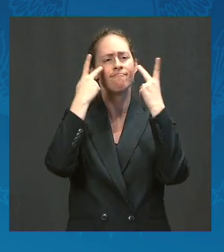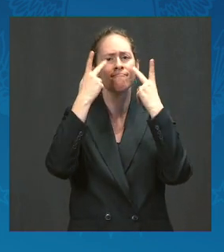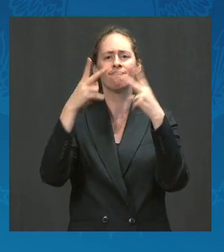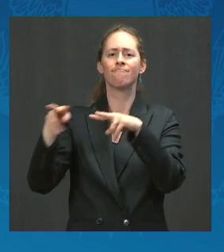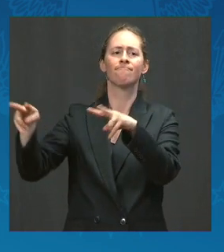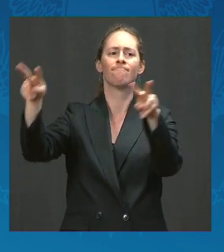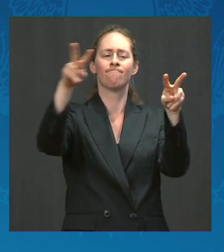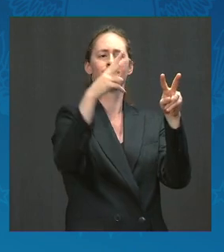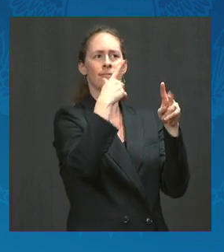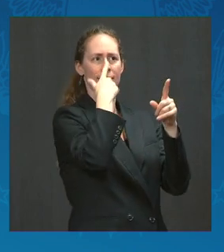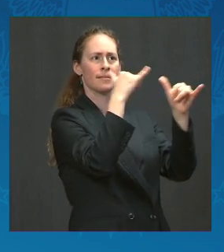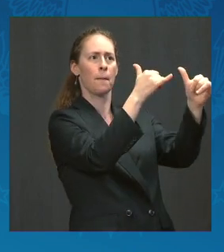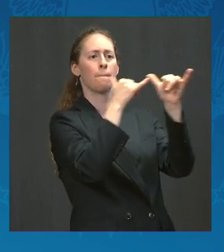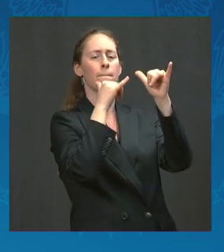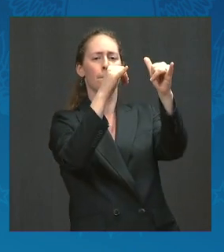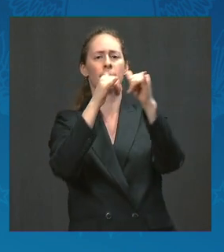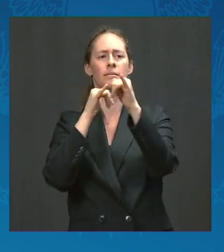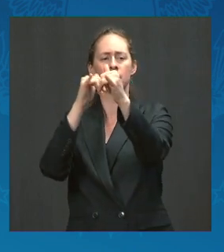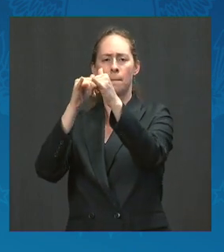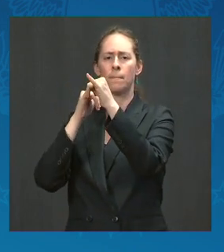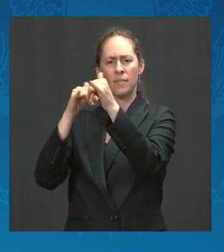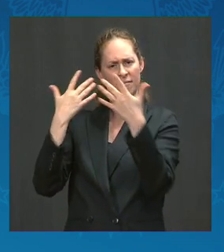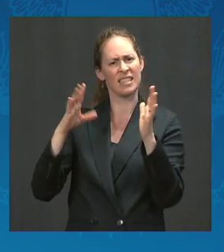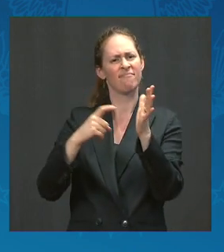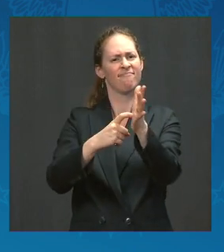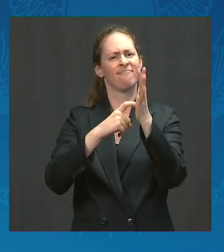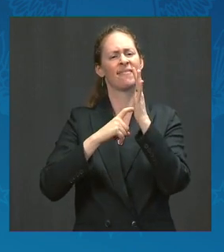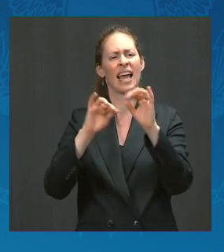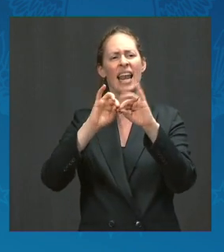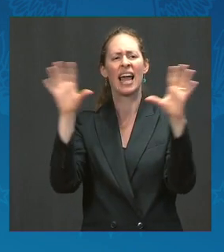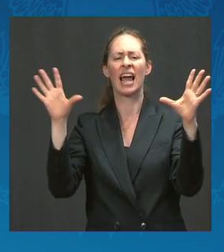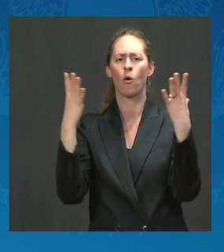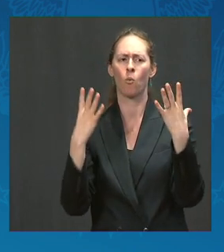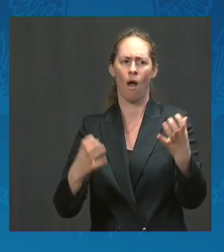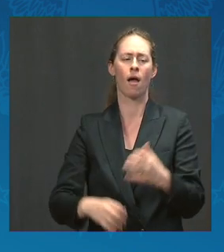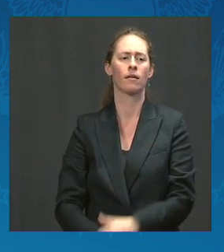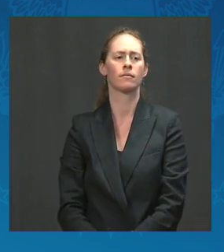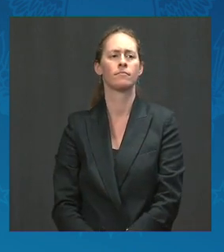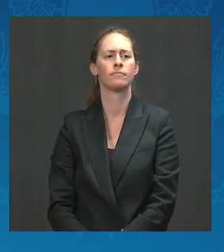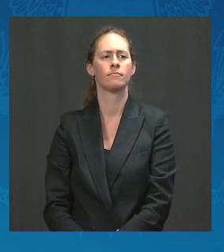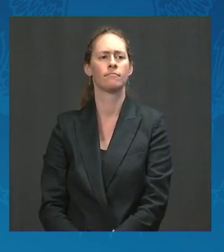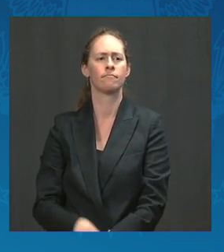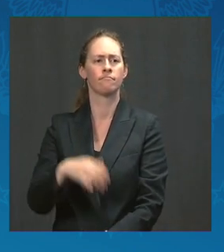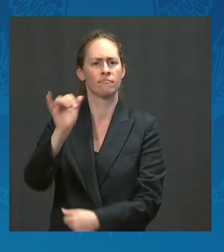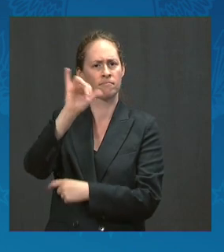They demanded it as did the NBA. And they voted.